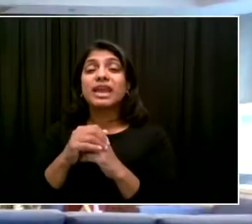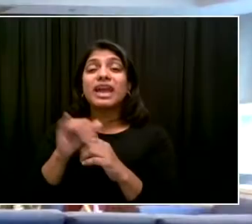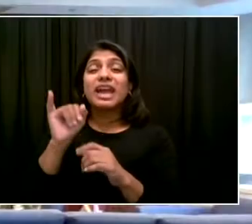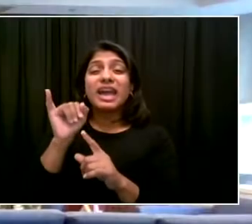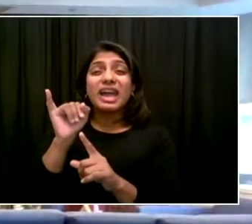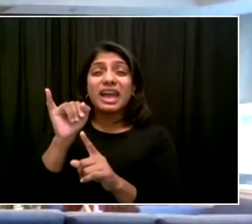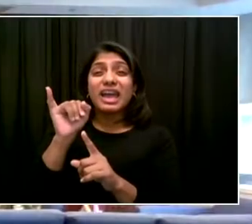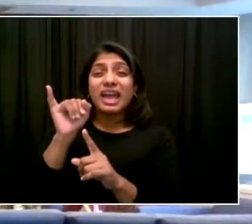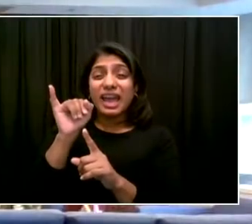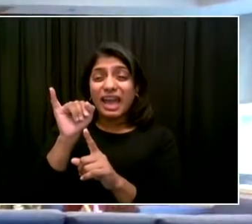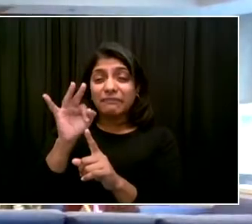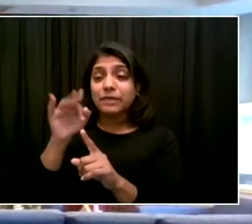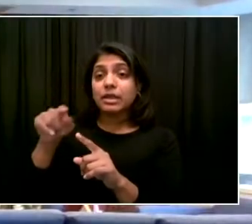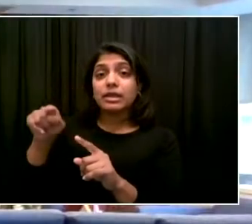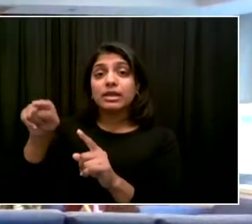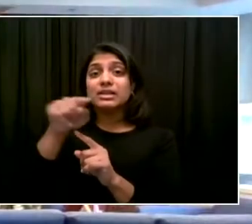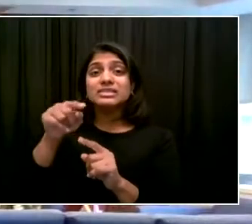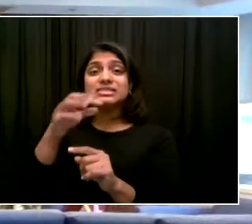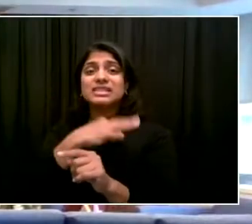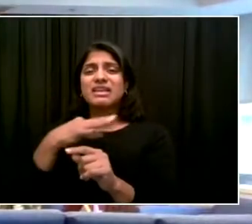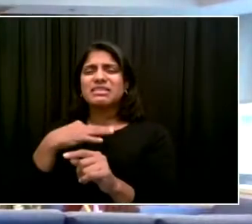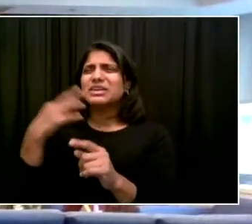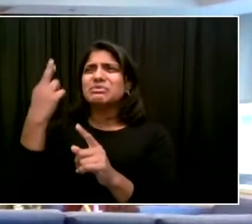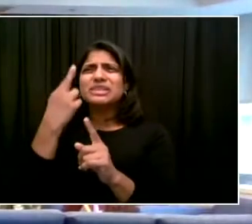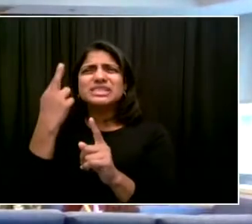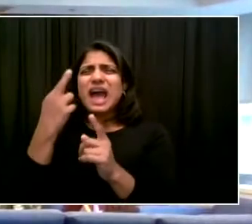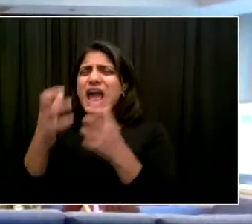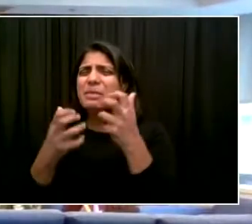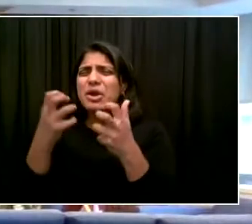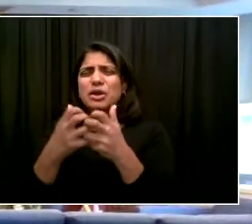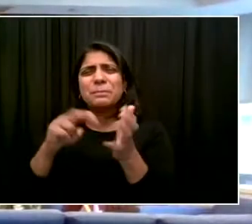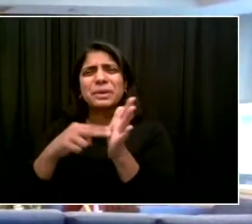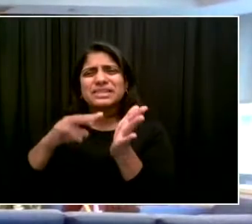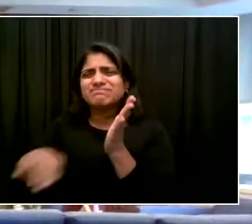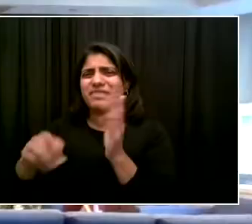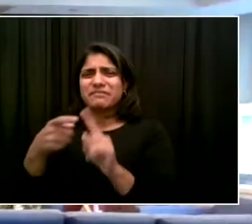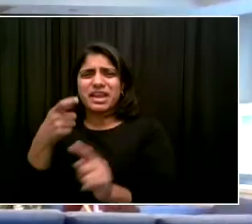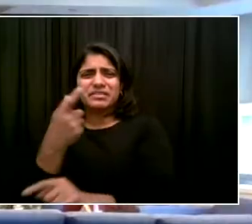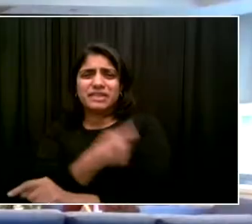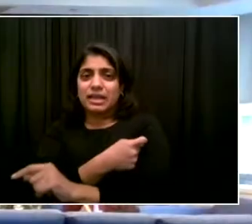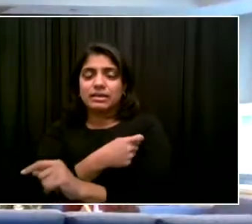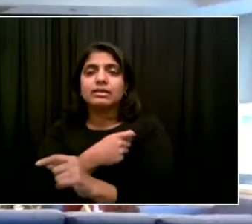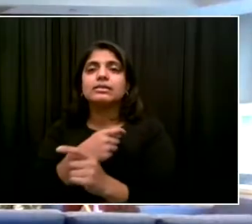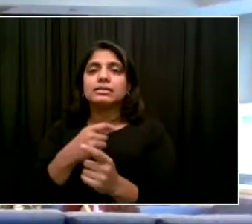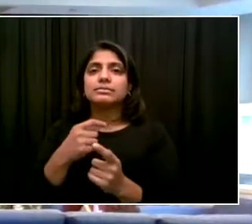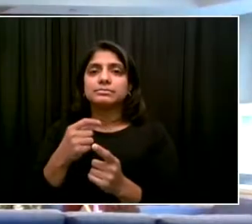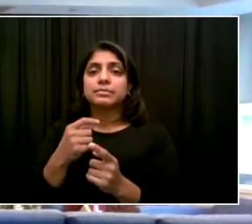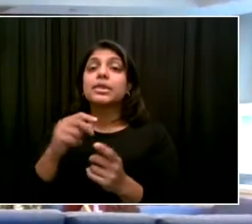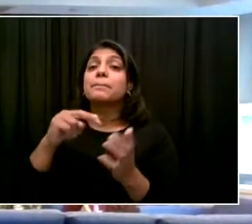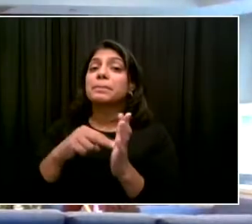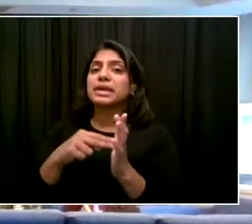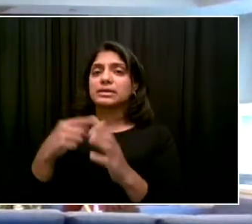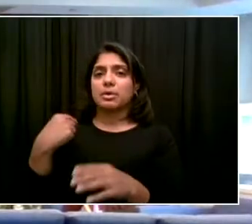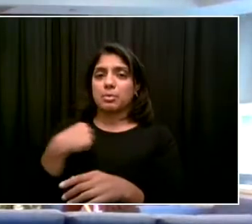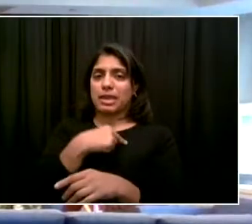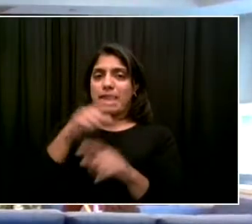COMPLY WITH REQUIREMENTS OR NEED AN ACCOMMODATION TO BE ABLE TO DO THEIR WORK, EMPLOYERS UNDERTAKE